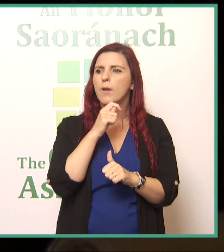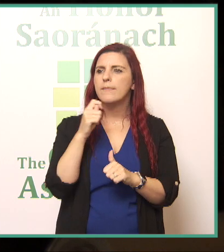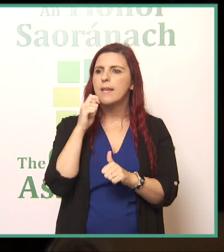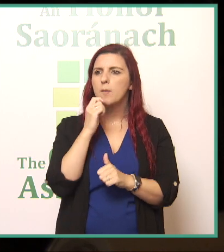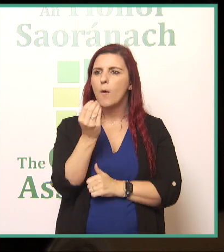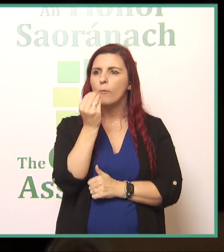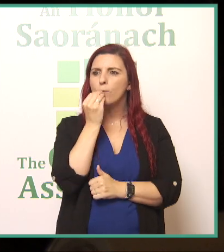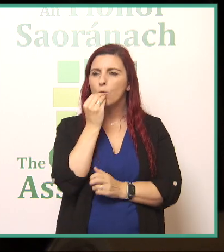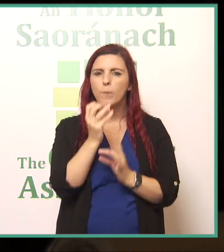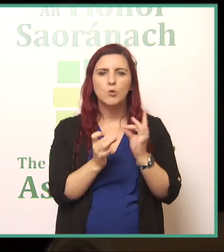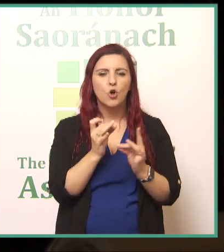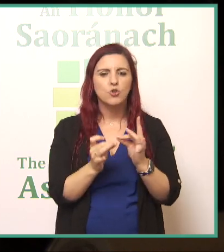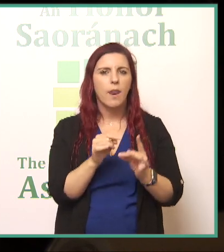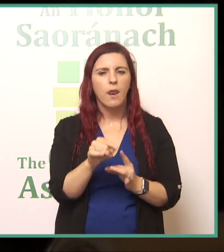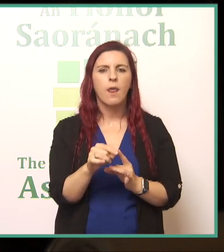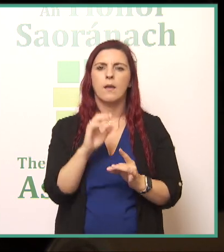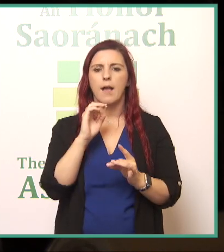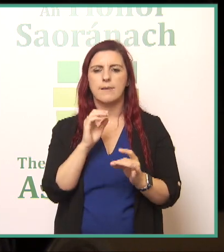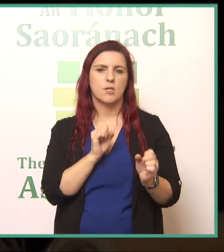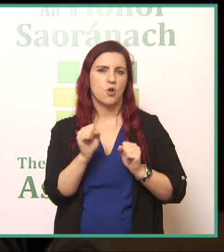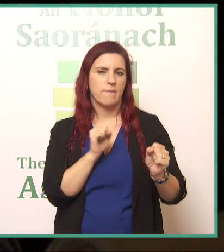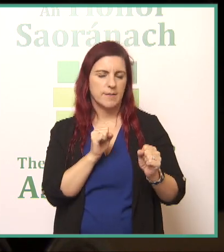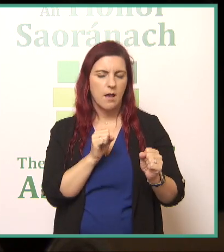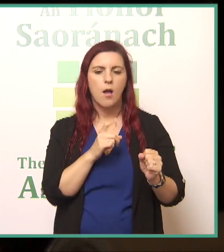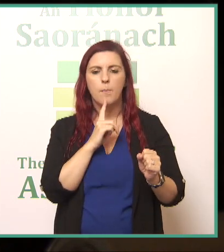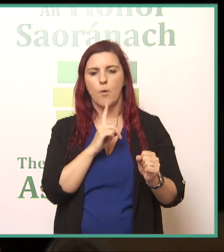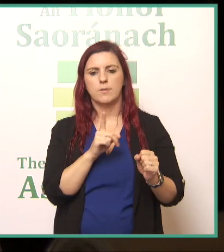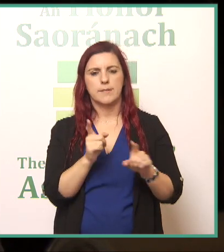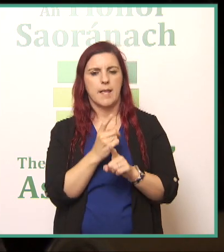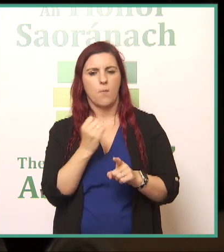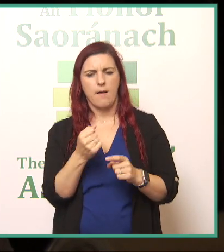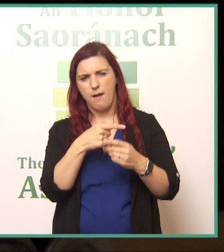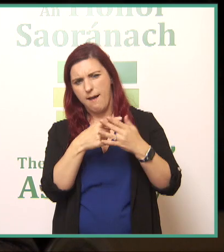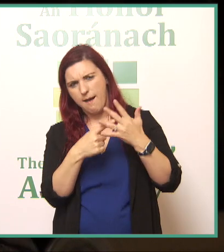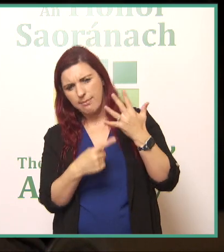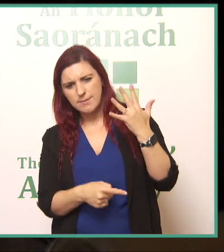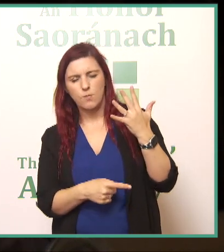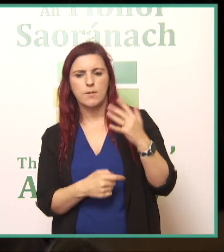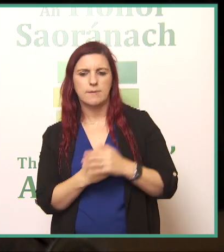production ecosystem service of Agriculture but we also have all these other ones like soil formation